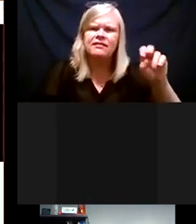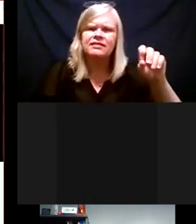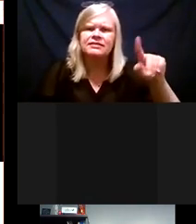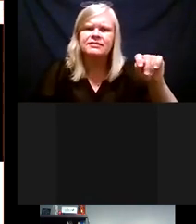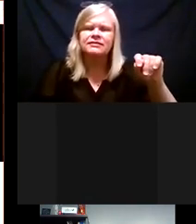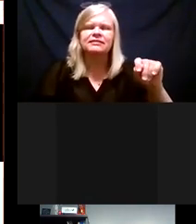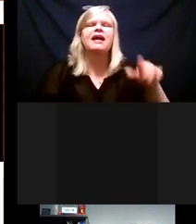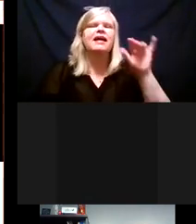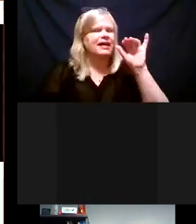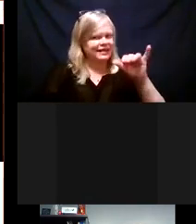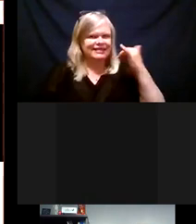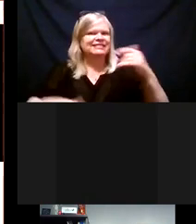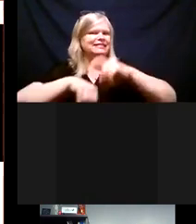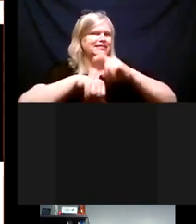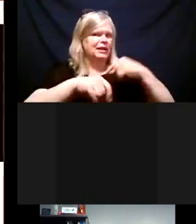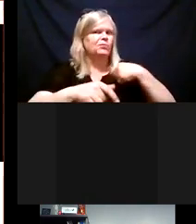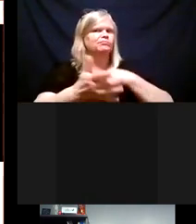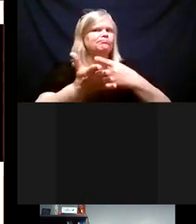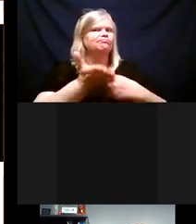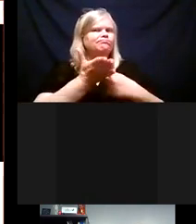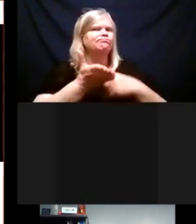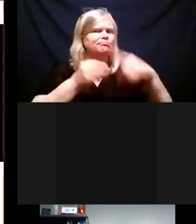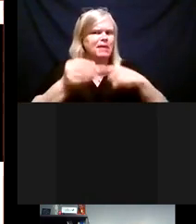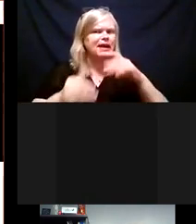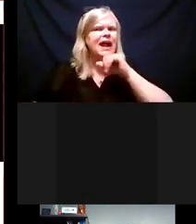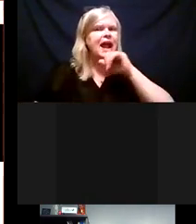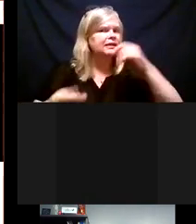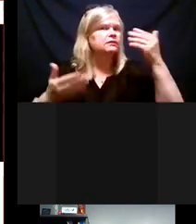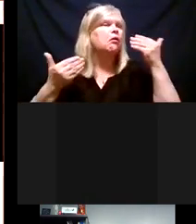AGE OF CONSENT PIECE. WE GET A LOT OF QUESTIONS ABOUT